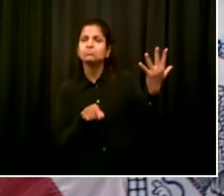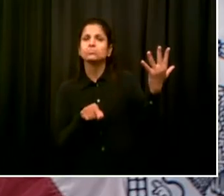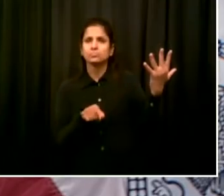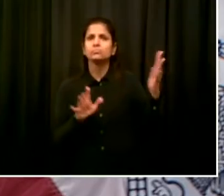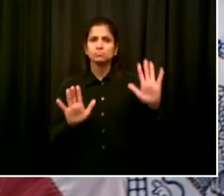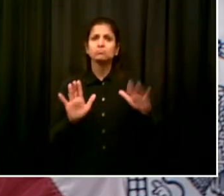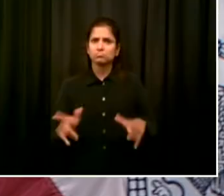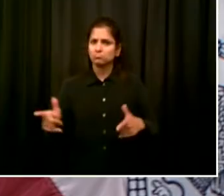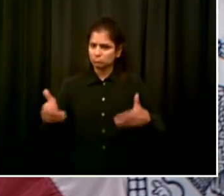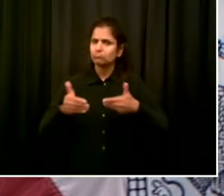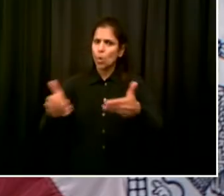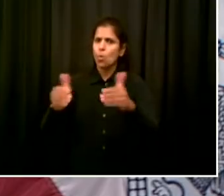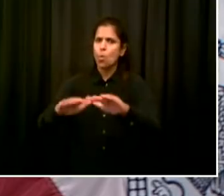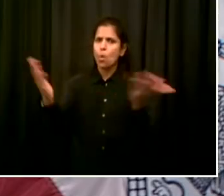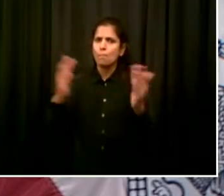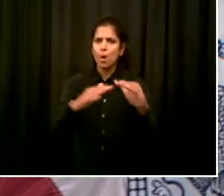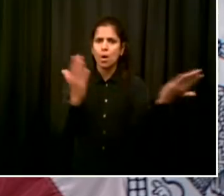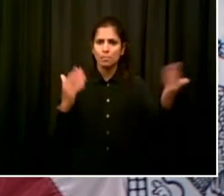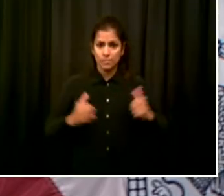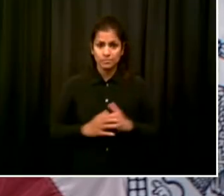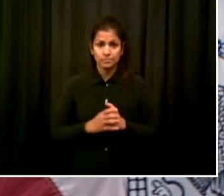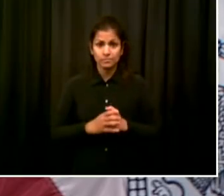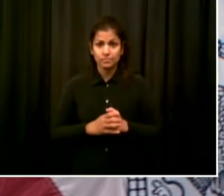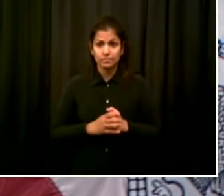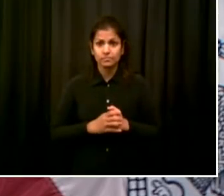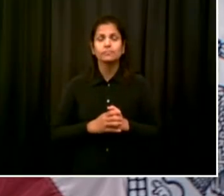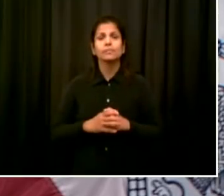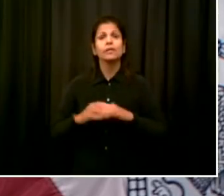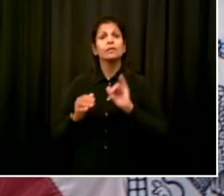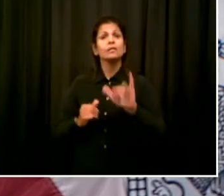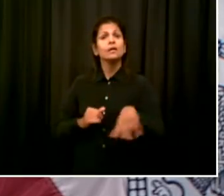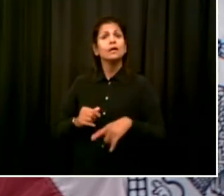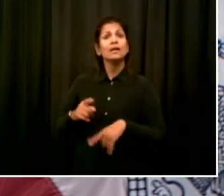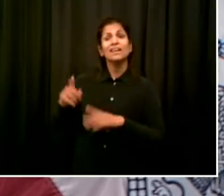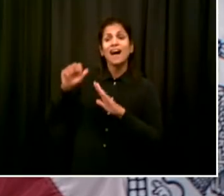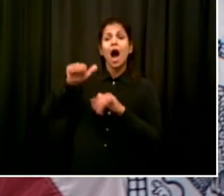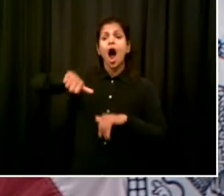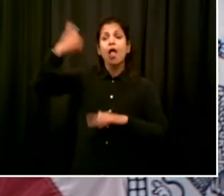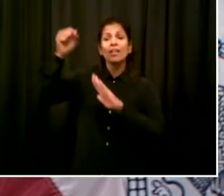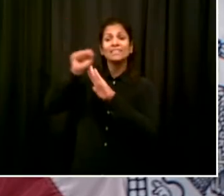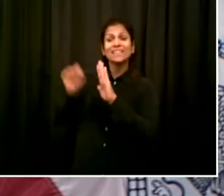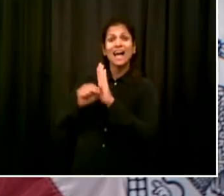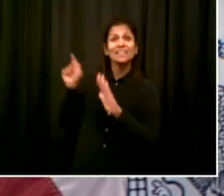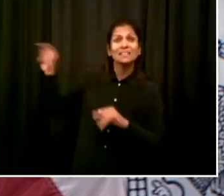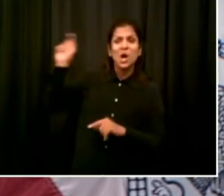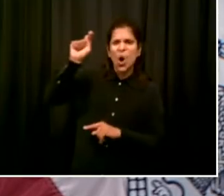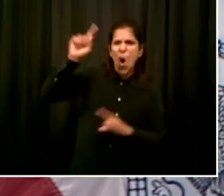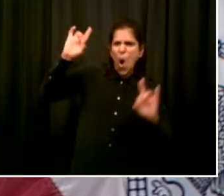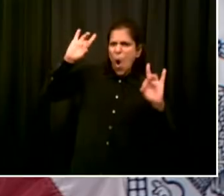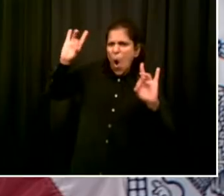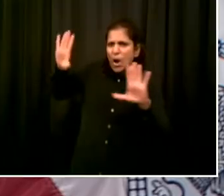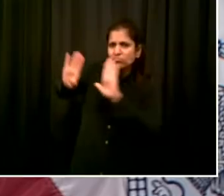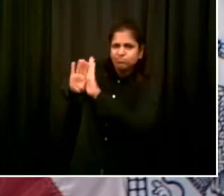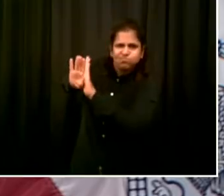WILL MOVE FORWARD IT IS A TESTAMENT TO WHAT ALL OF YOU HAVE DONE . A LOT OF TIMES I TALKED